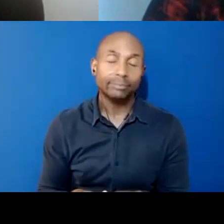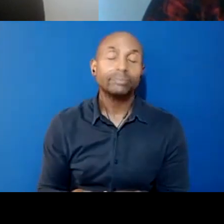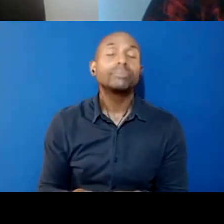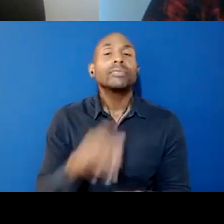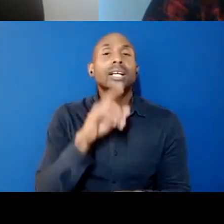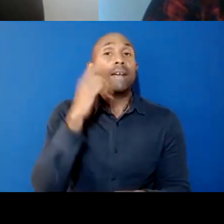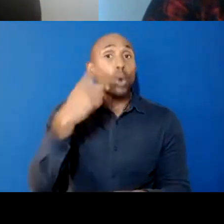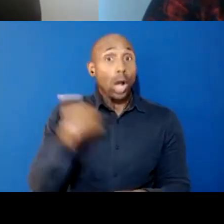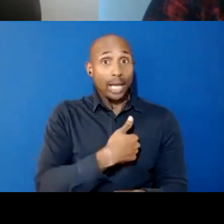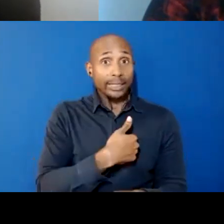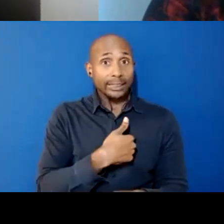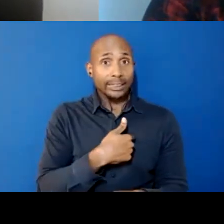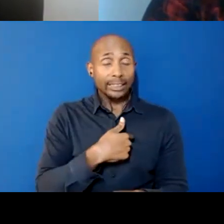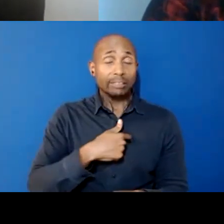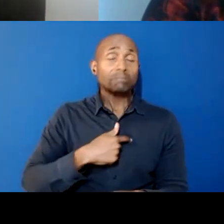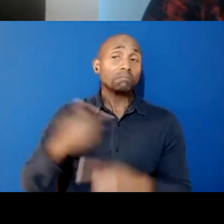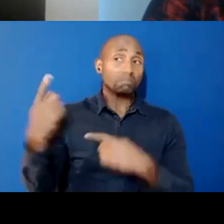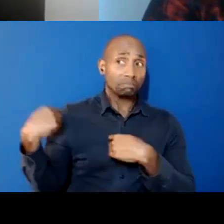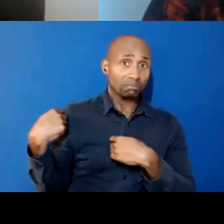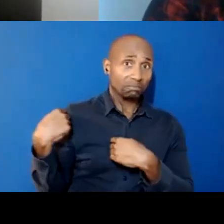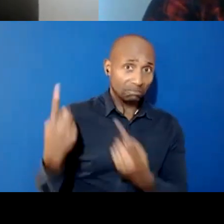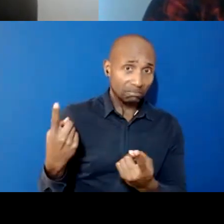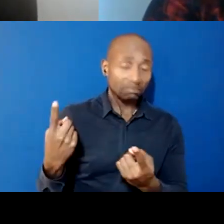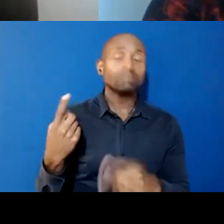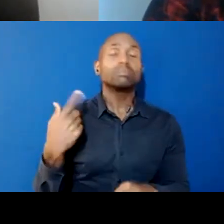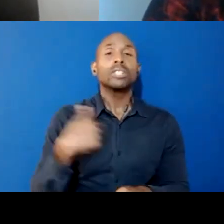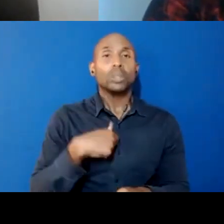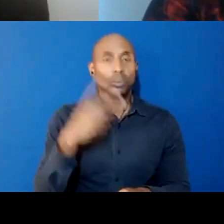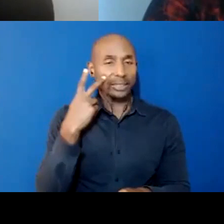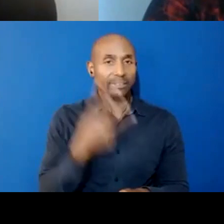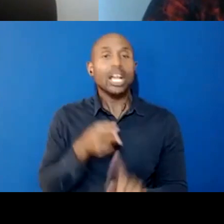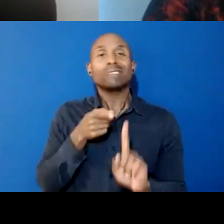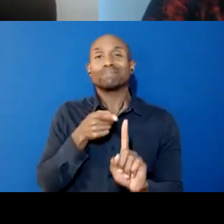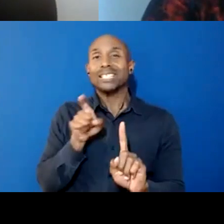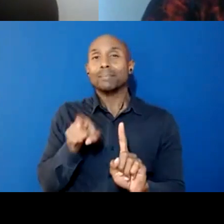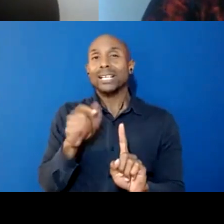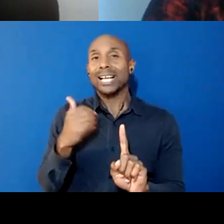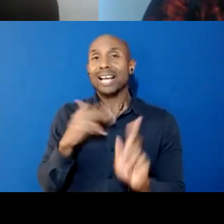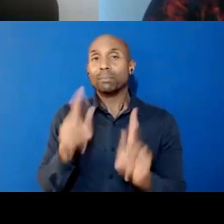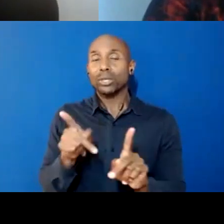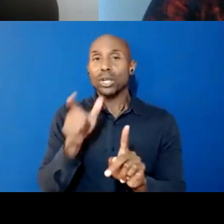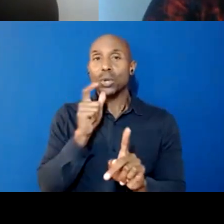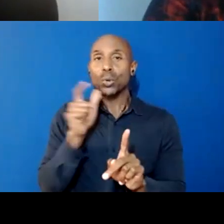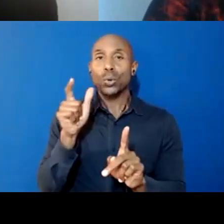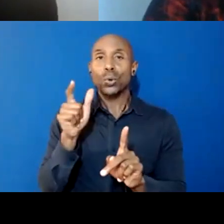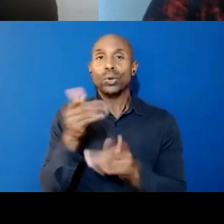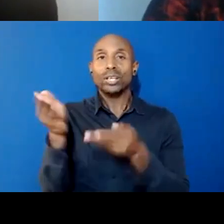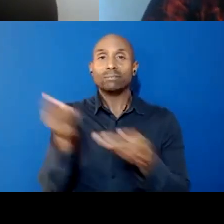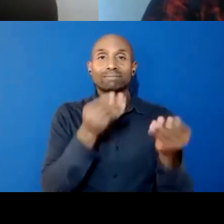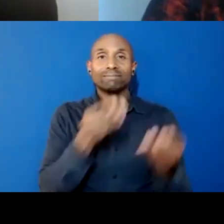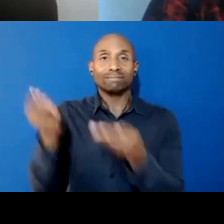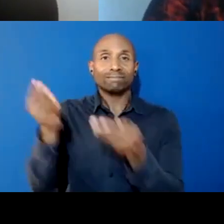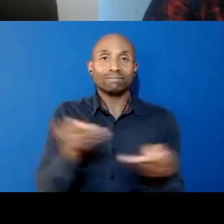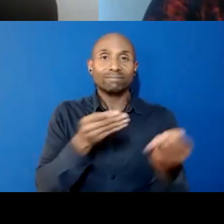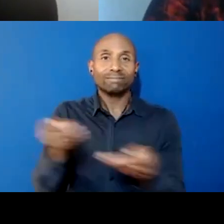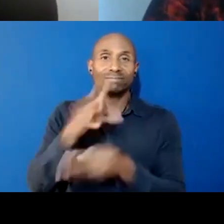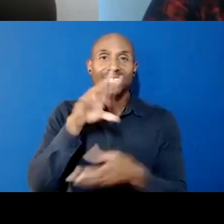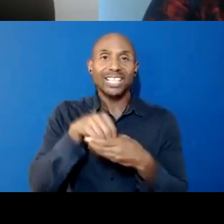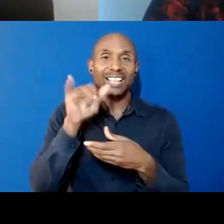viewing this liaison role of having somebody to be in that role as a professional development